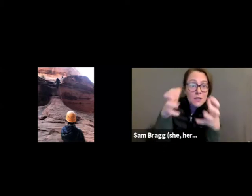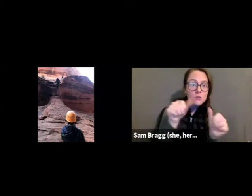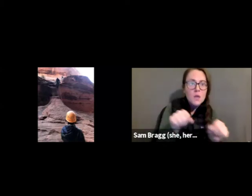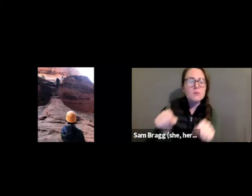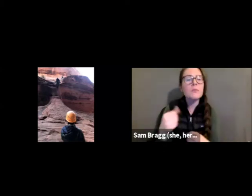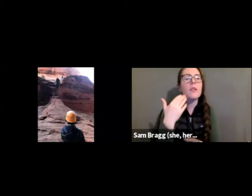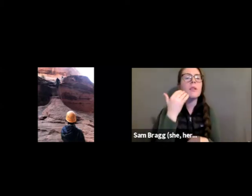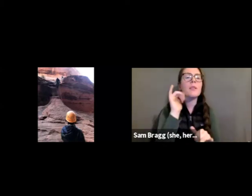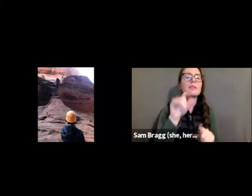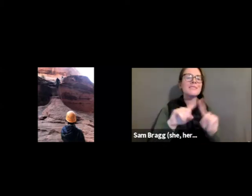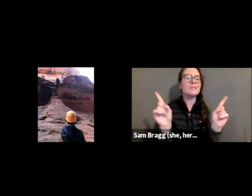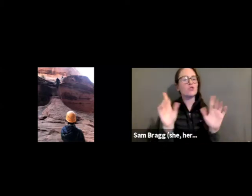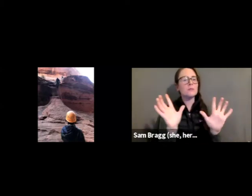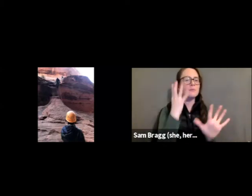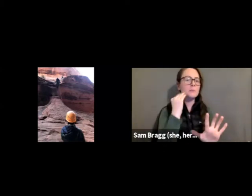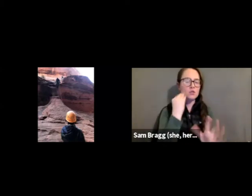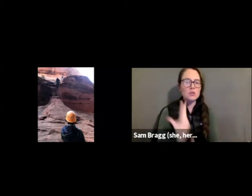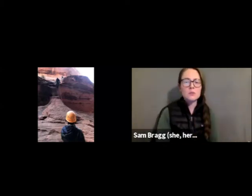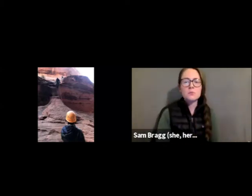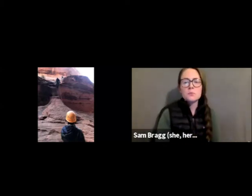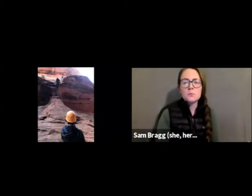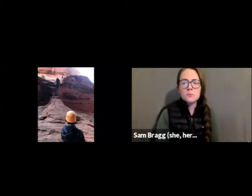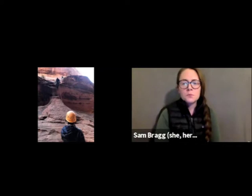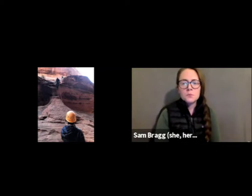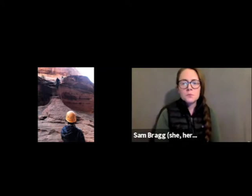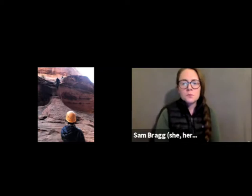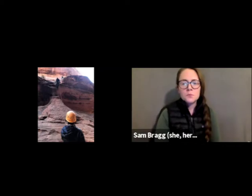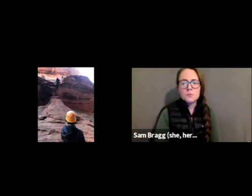a meal time to have a discussion as quickly as possible. Which was a different experience because